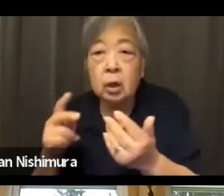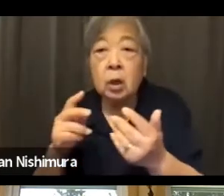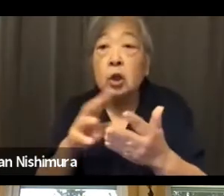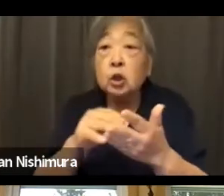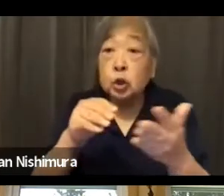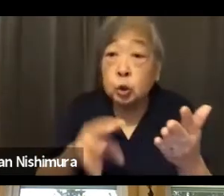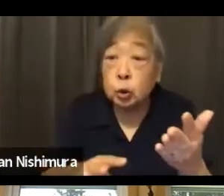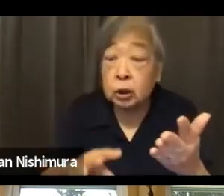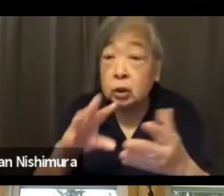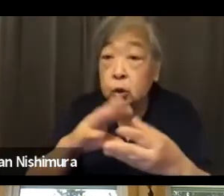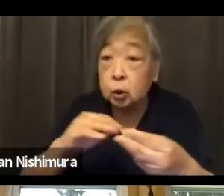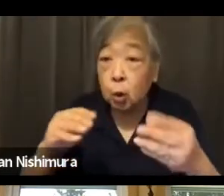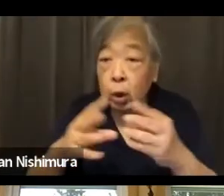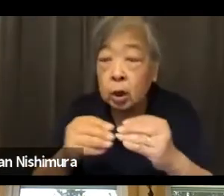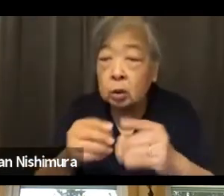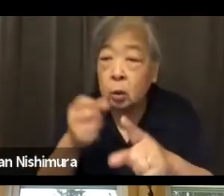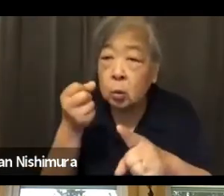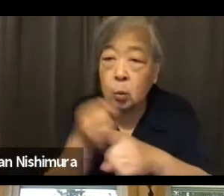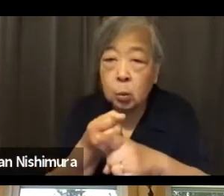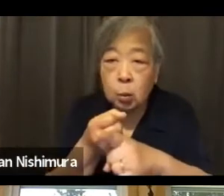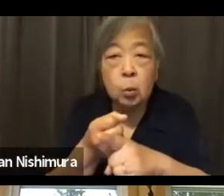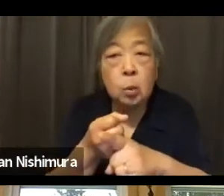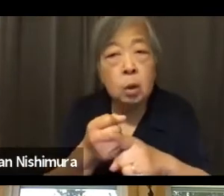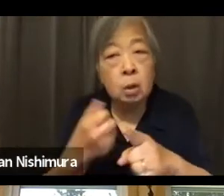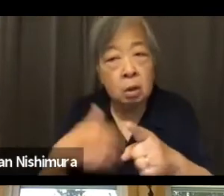are often the most effective.